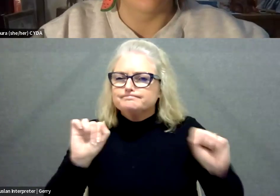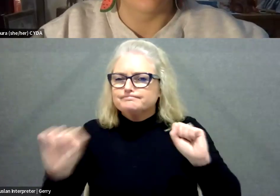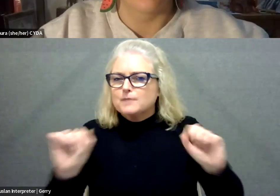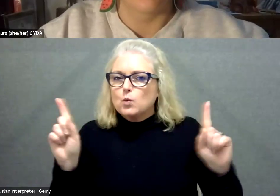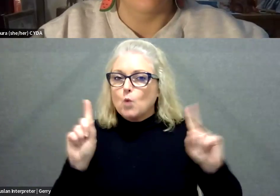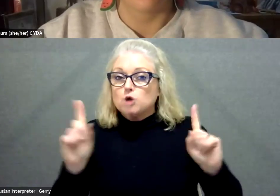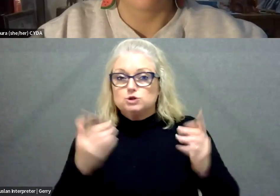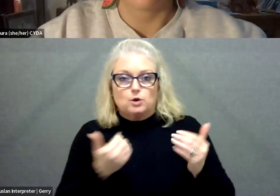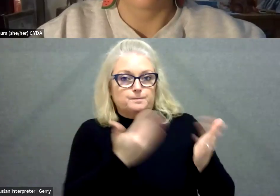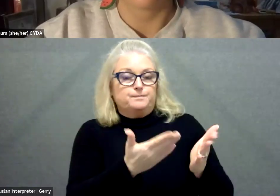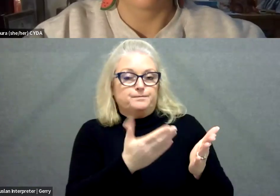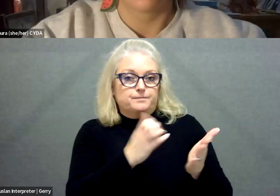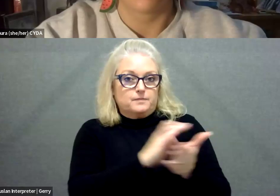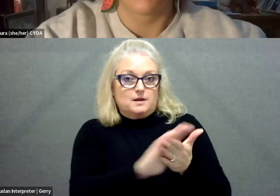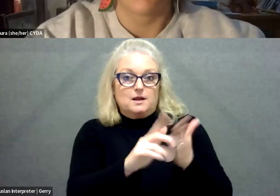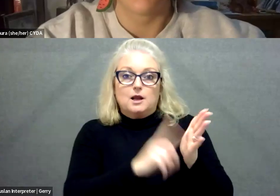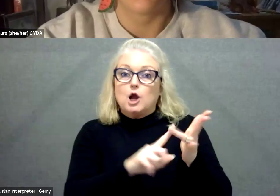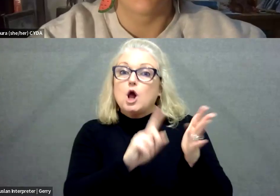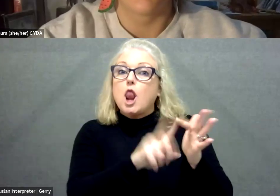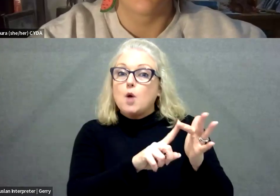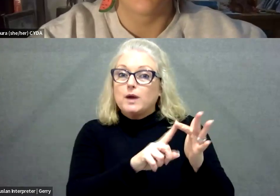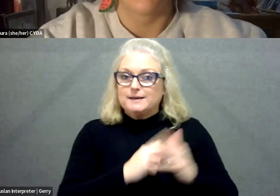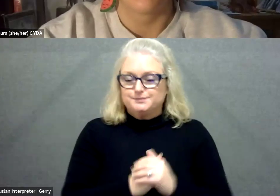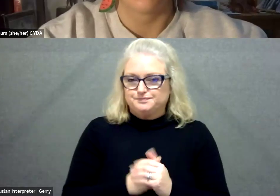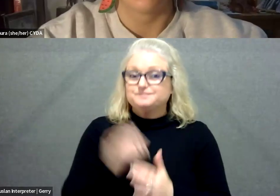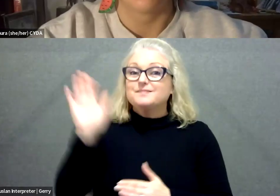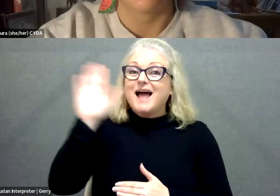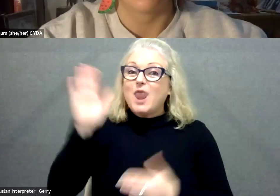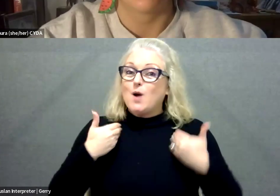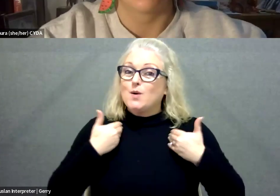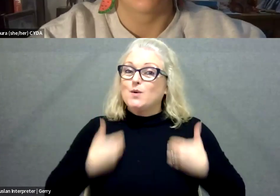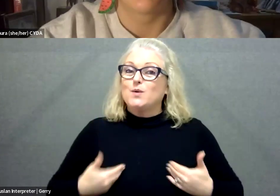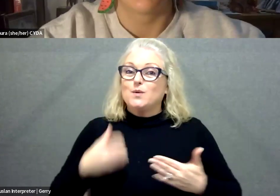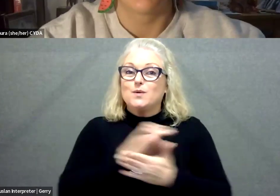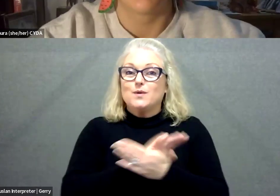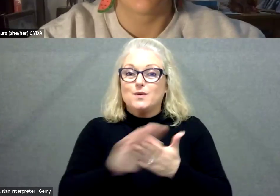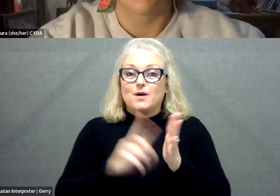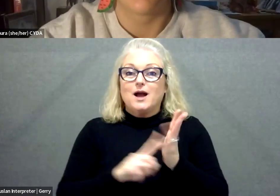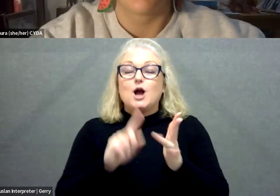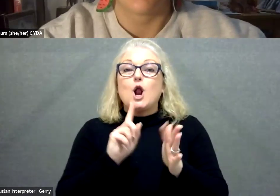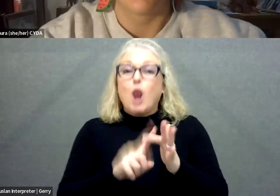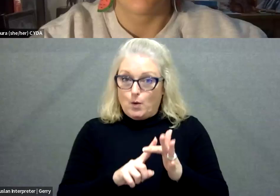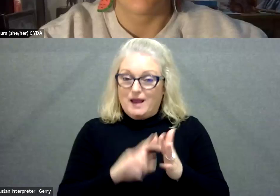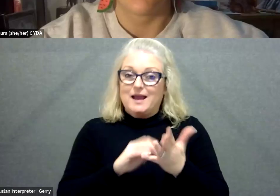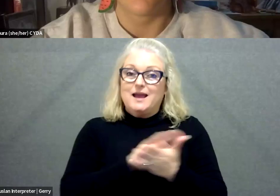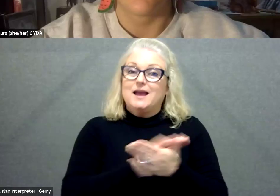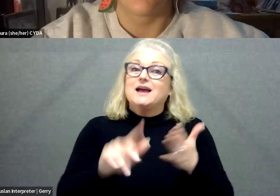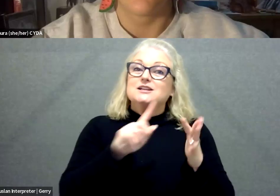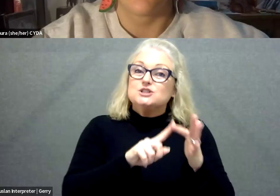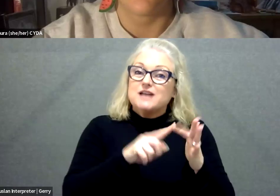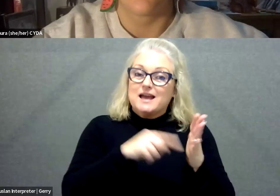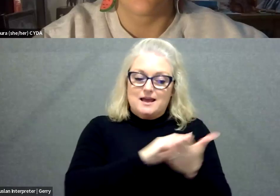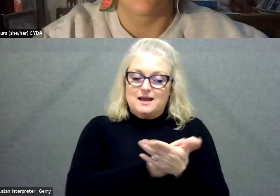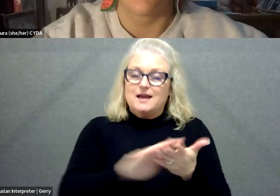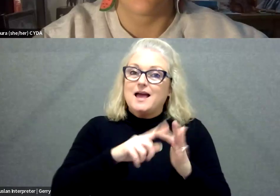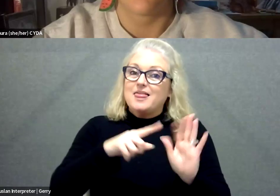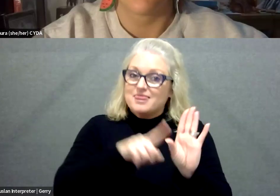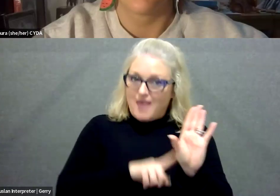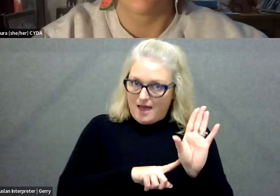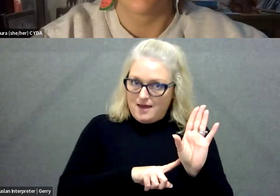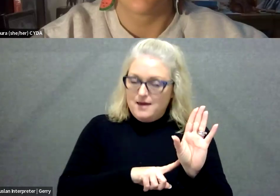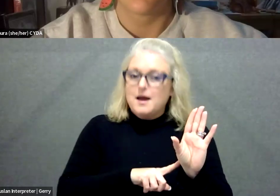Hi everyone, I am Chloe. My pronouns are she/they and I am coming from Boorloo country.